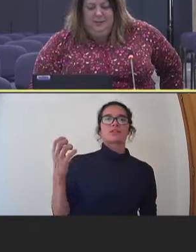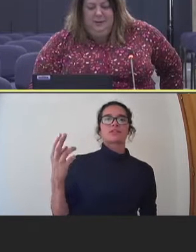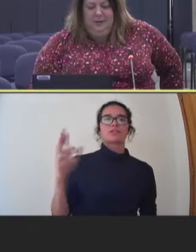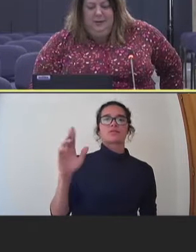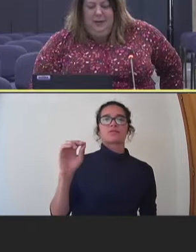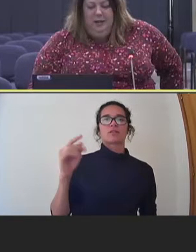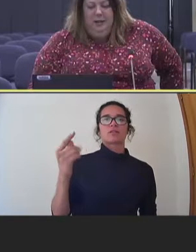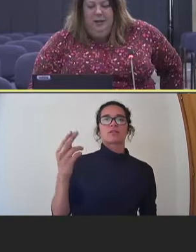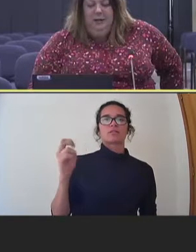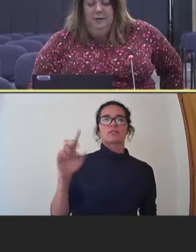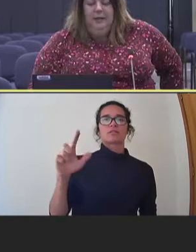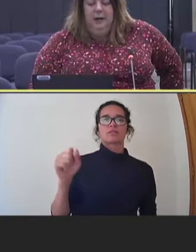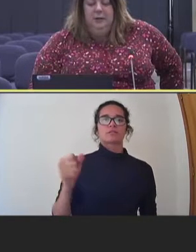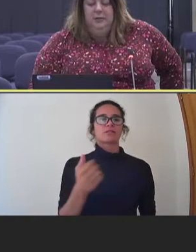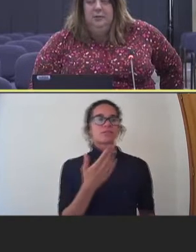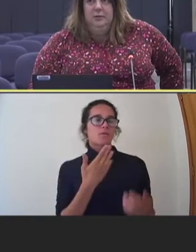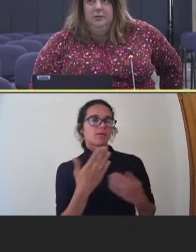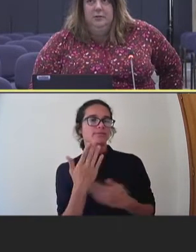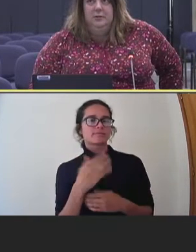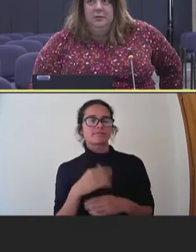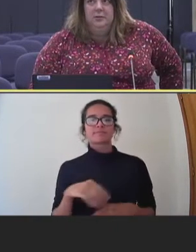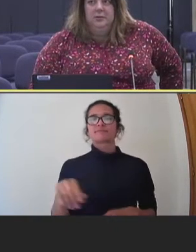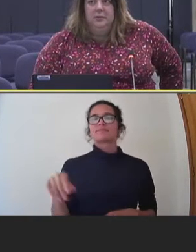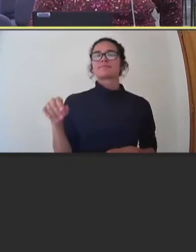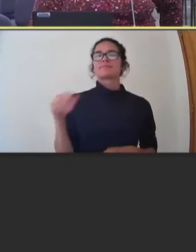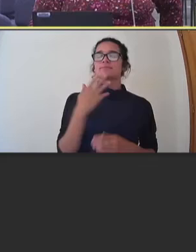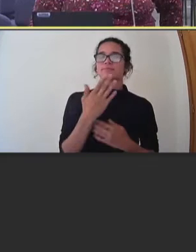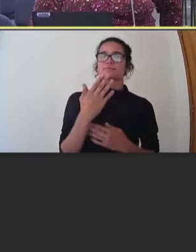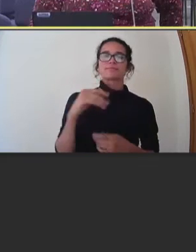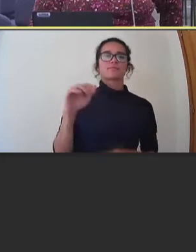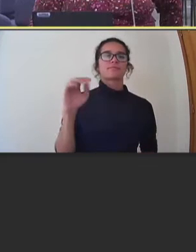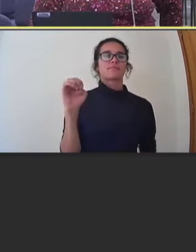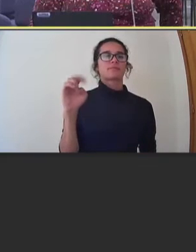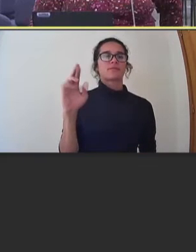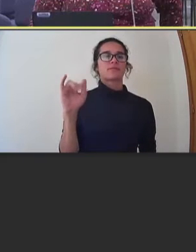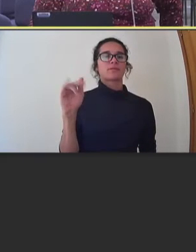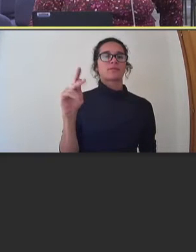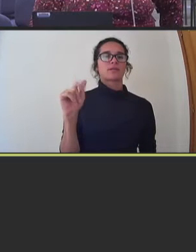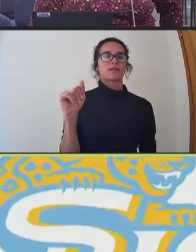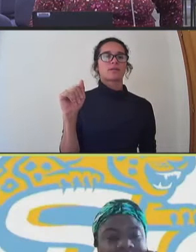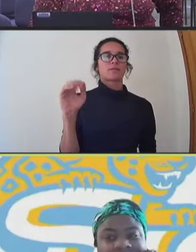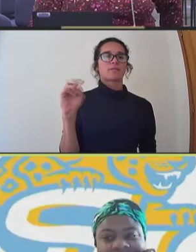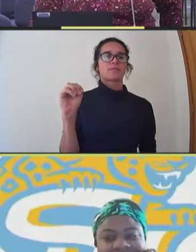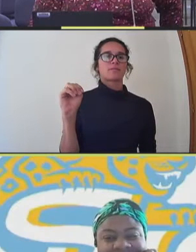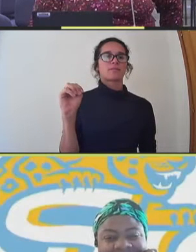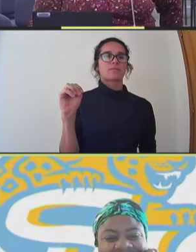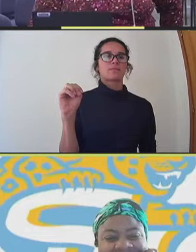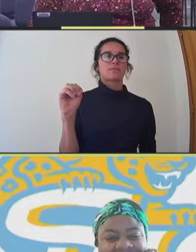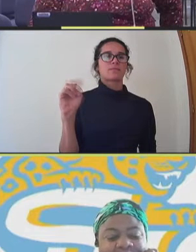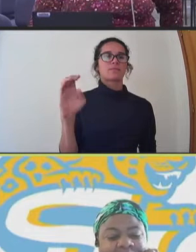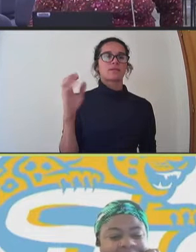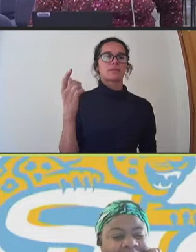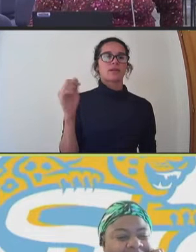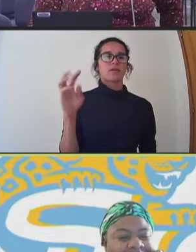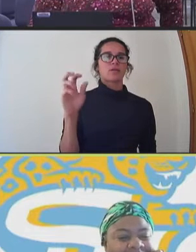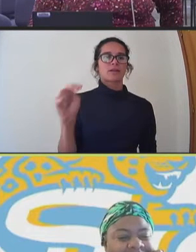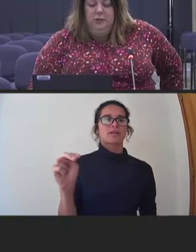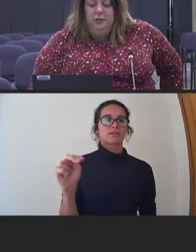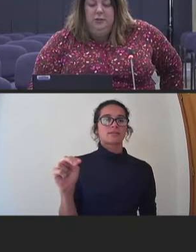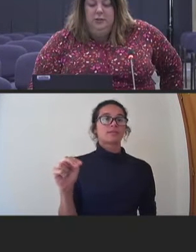Ann Aikin: Good morning. Ericka McGowan? Ericka McGowan: Present. >> Ann Aikin: Good morning.